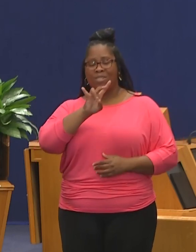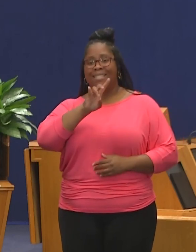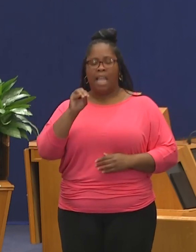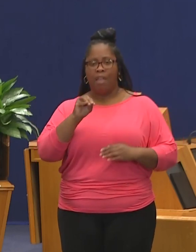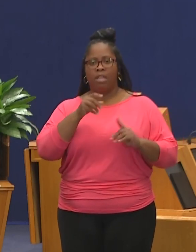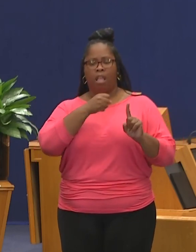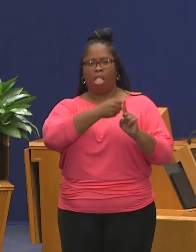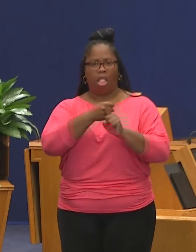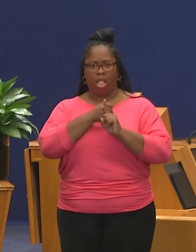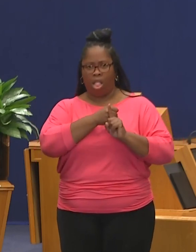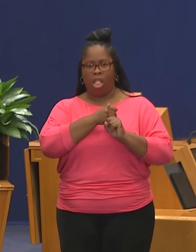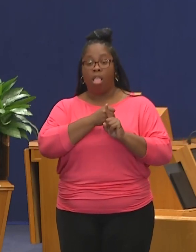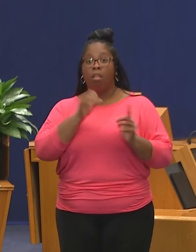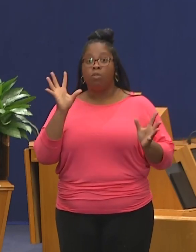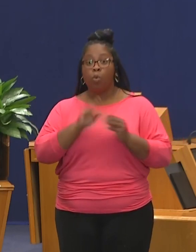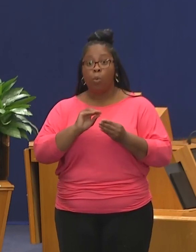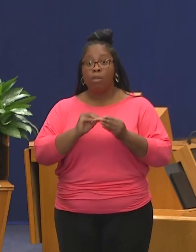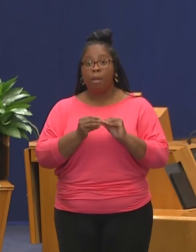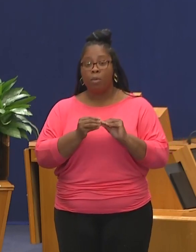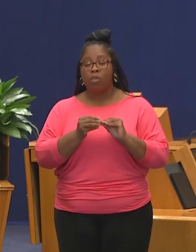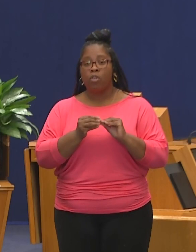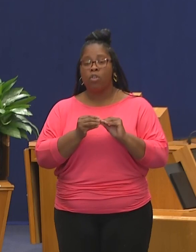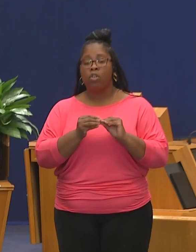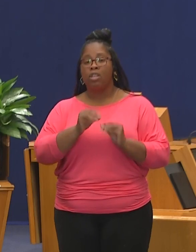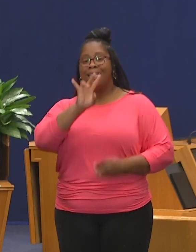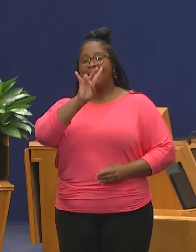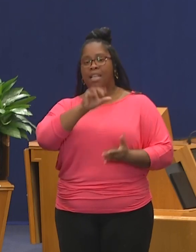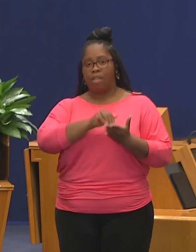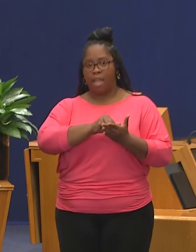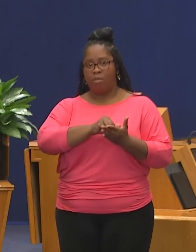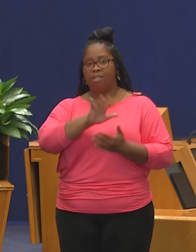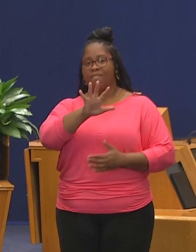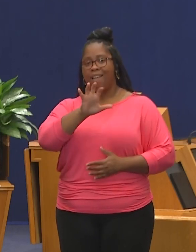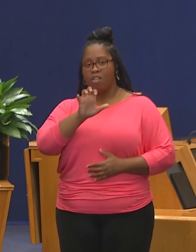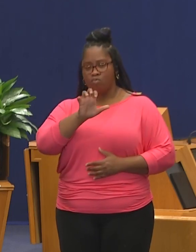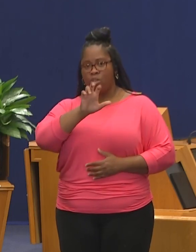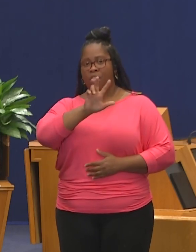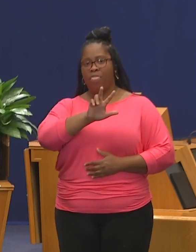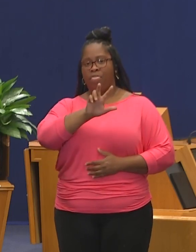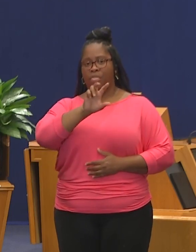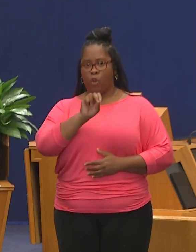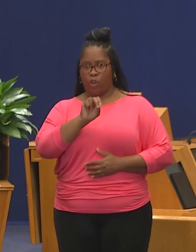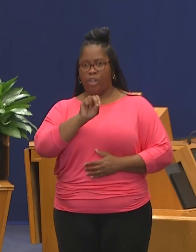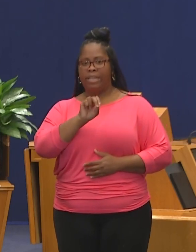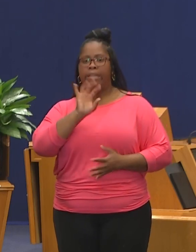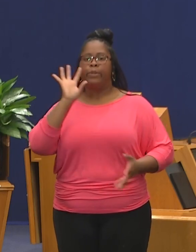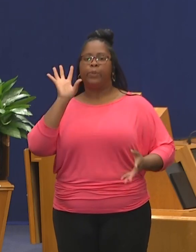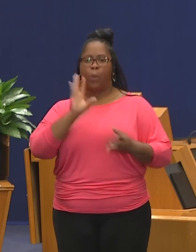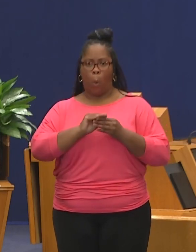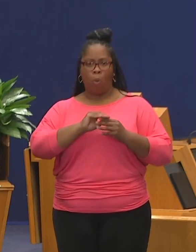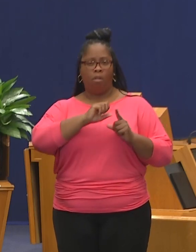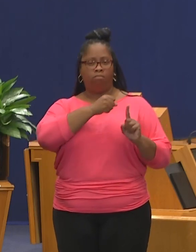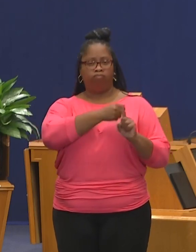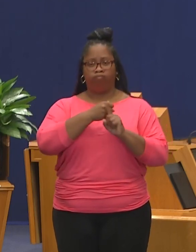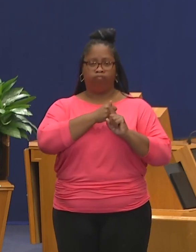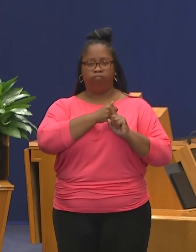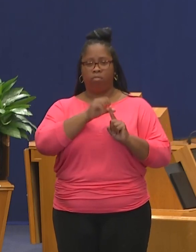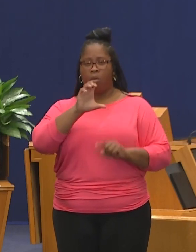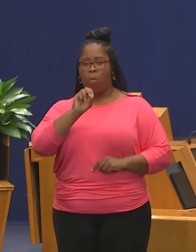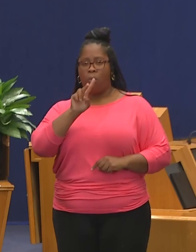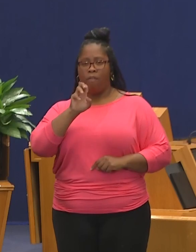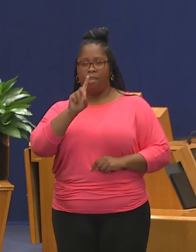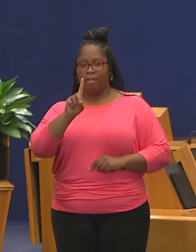TOTAL IS 1,170 CASES AND THAT